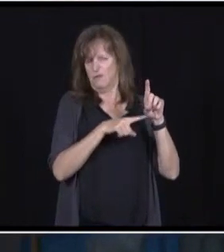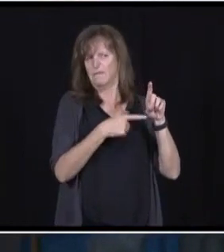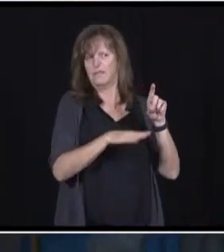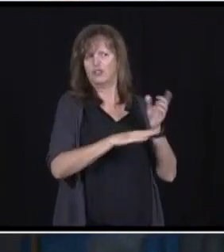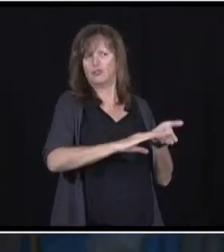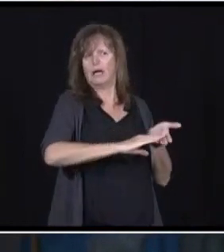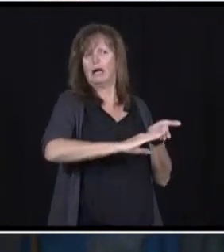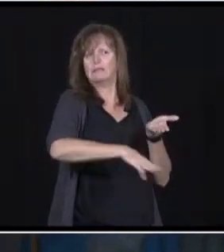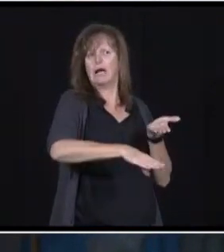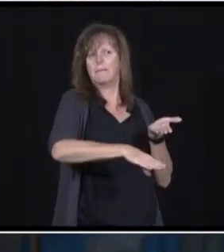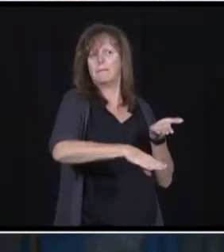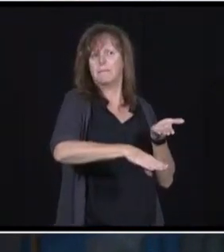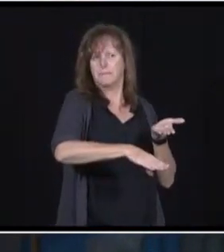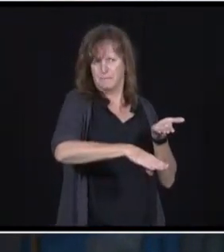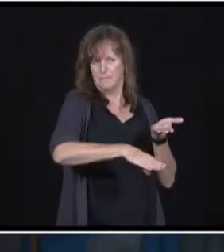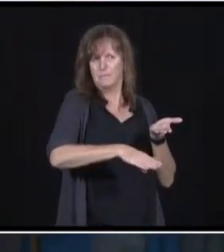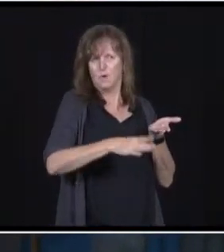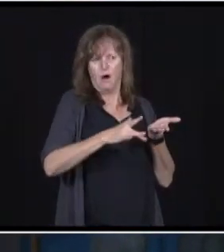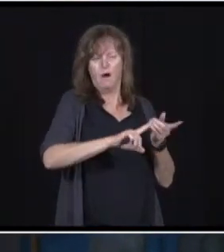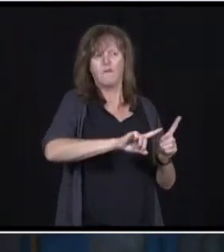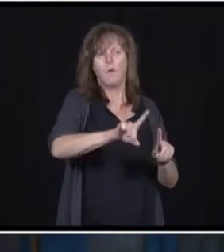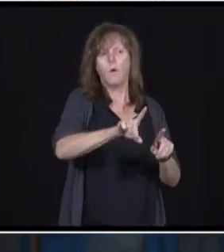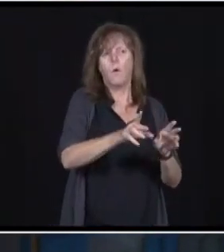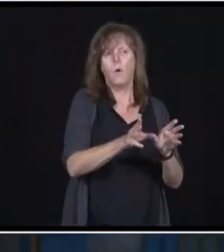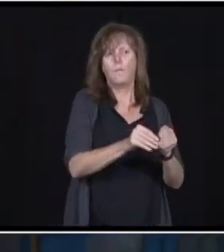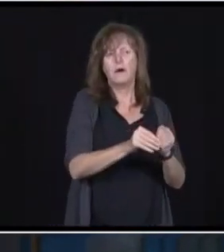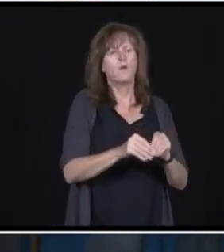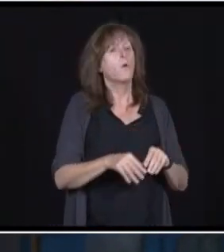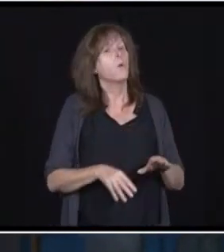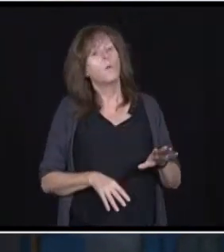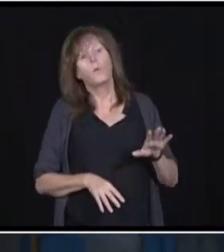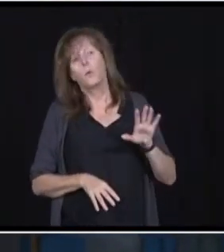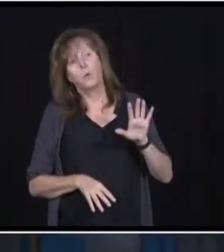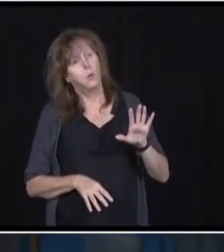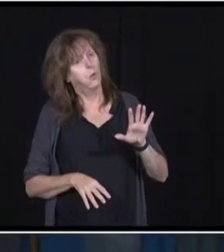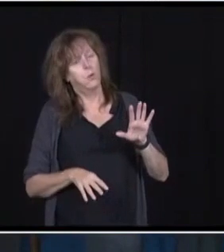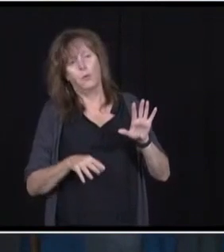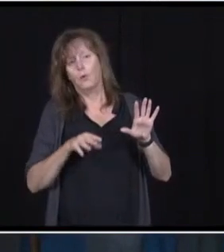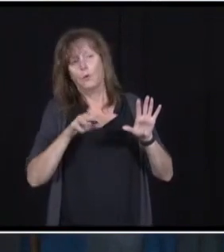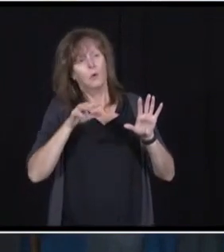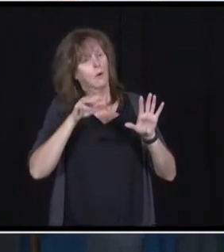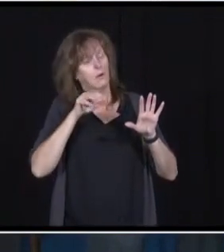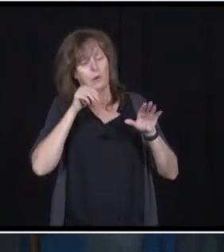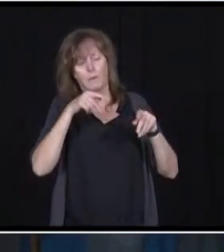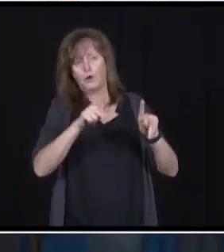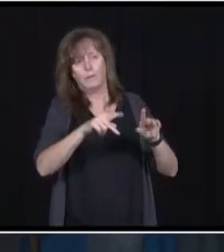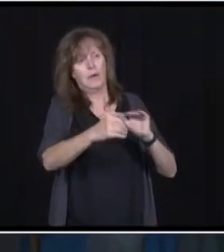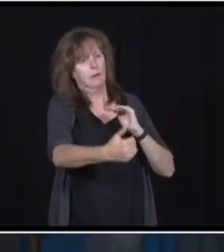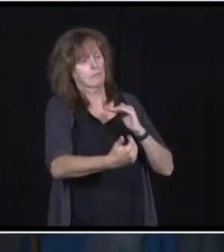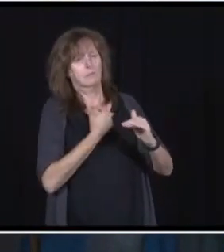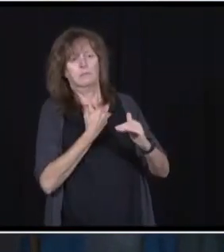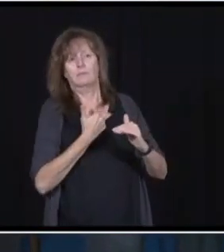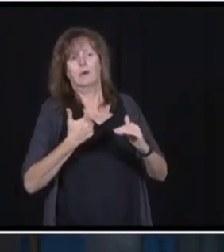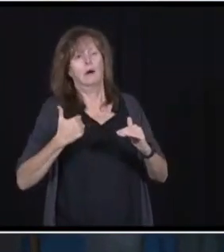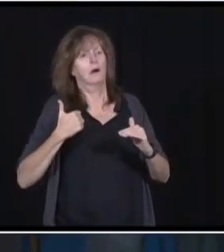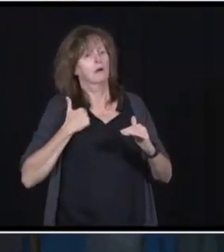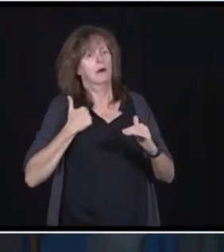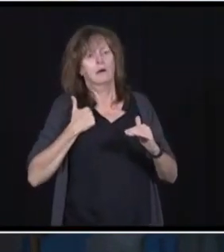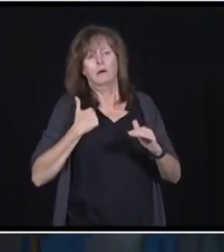travel to the Toronto area for a meeting. The Public Safety Minister has now said and made a mistake in letting them in.